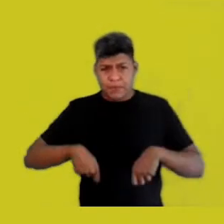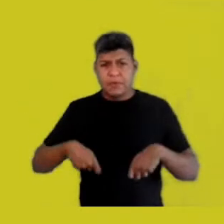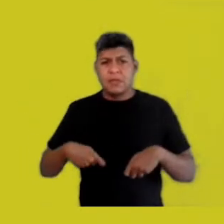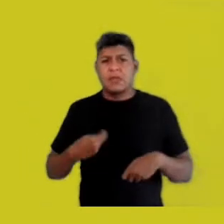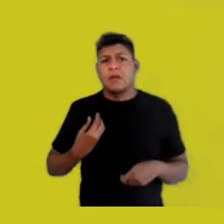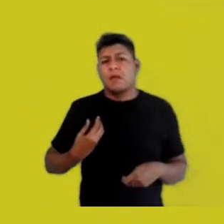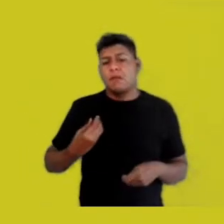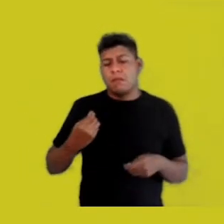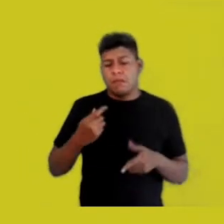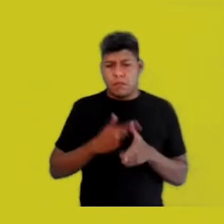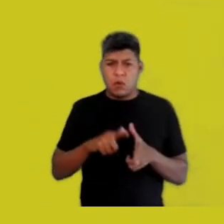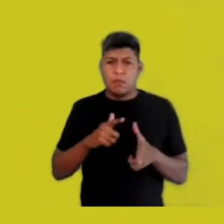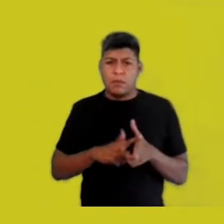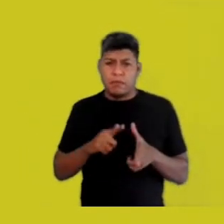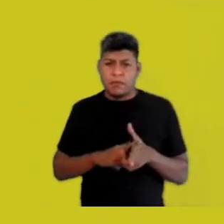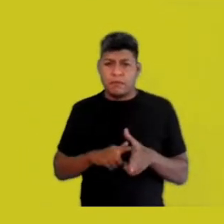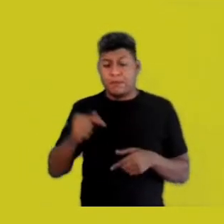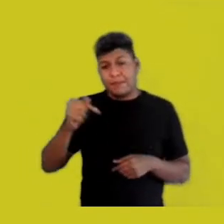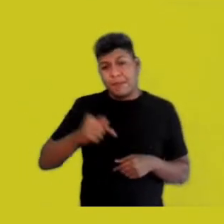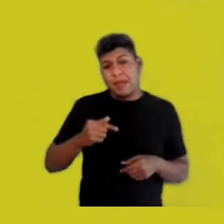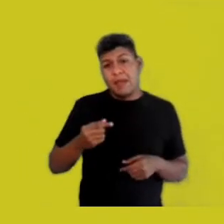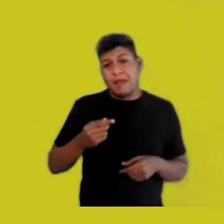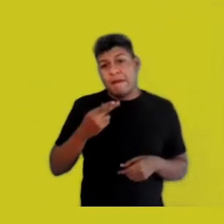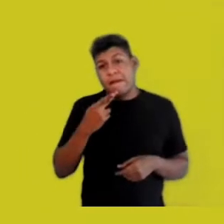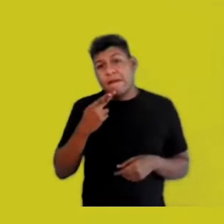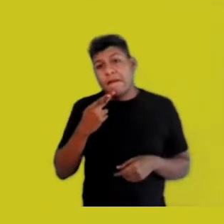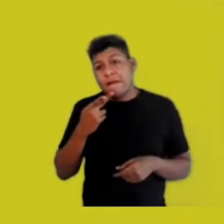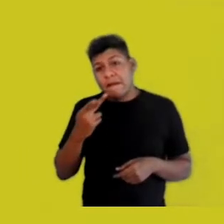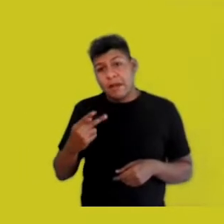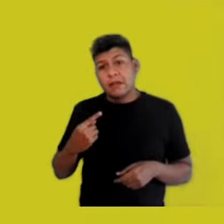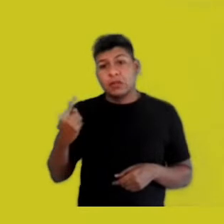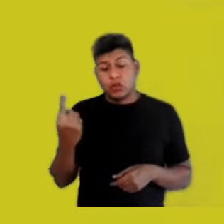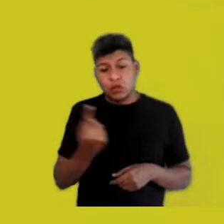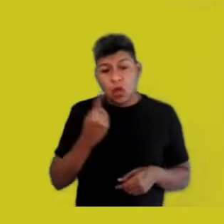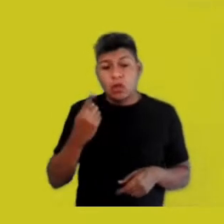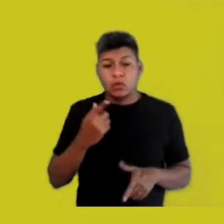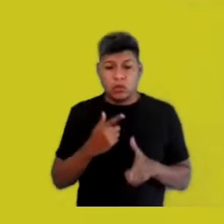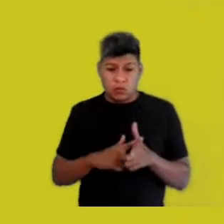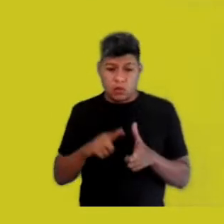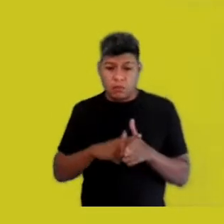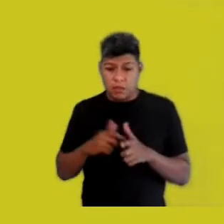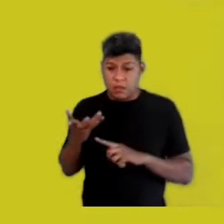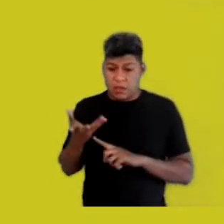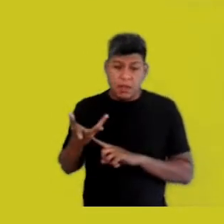Here I make a distinction between... Our dilemmas as artists